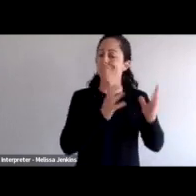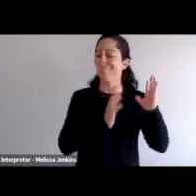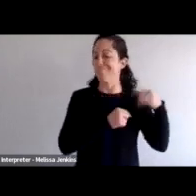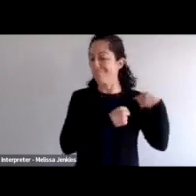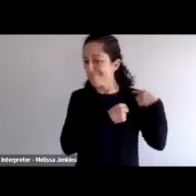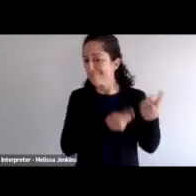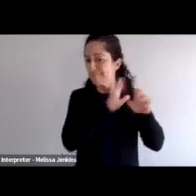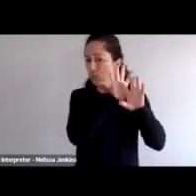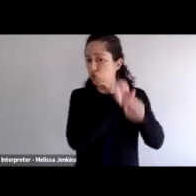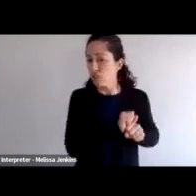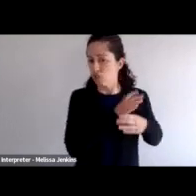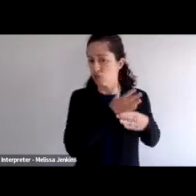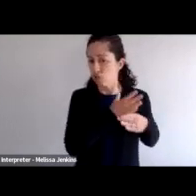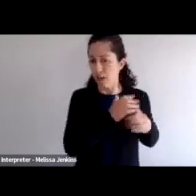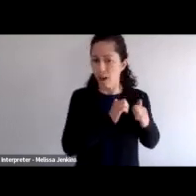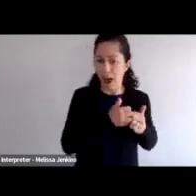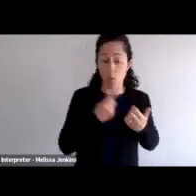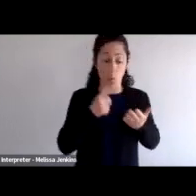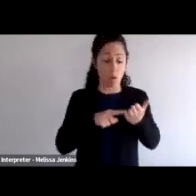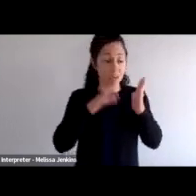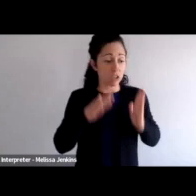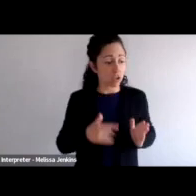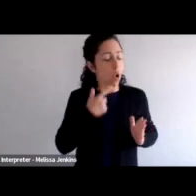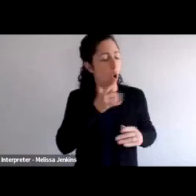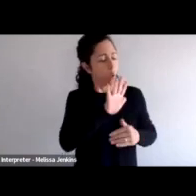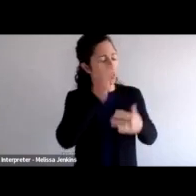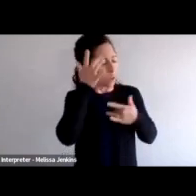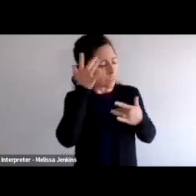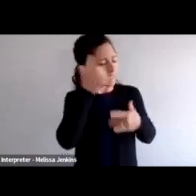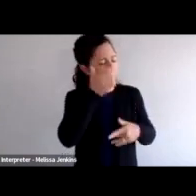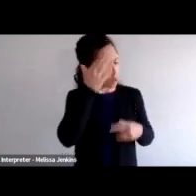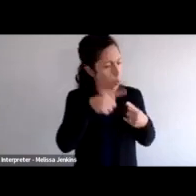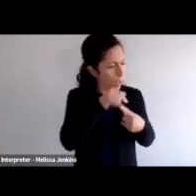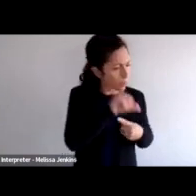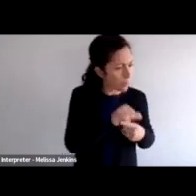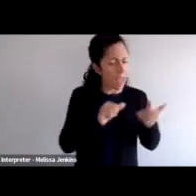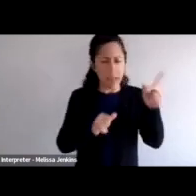knows about your disease, they hear that there's some data, and they ask to see it, and then that